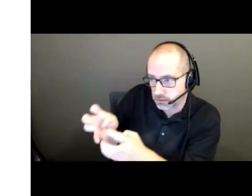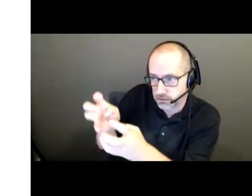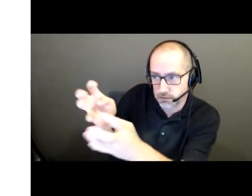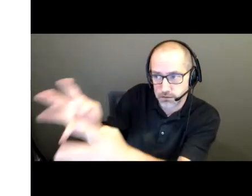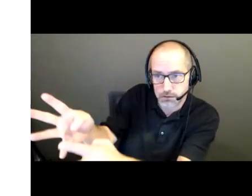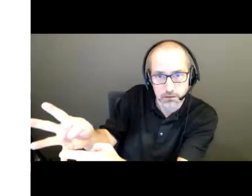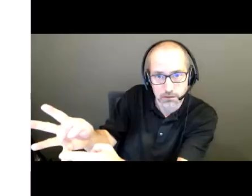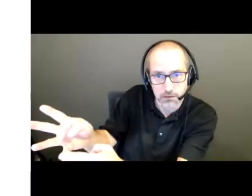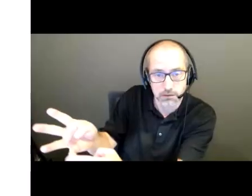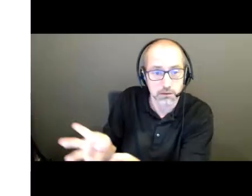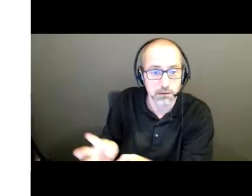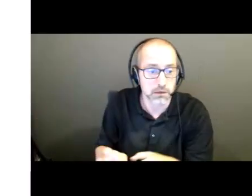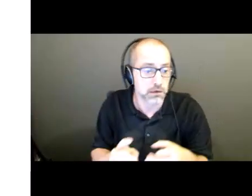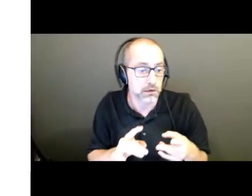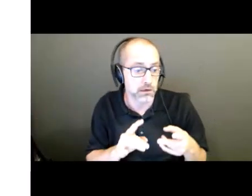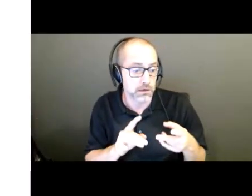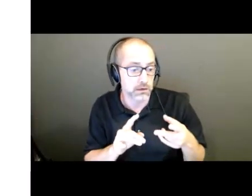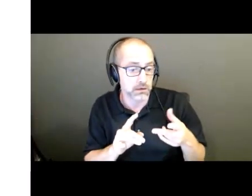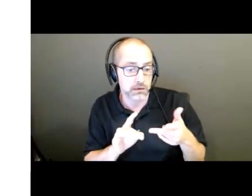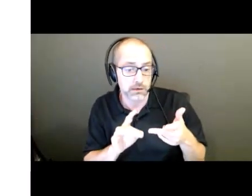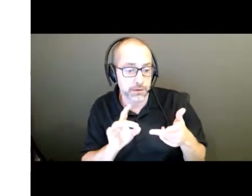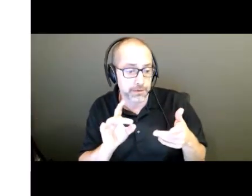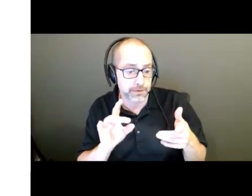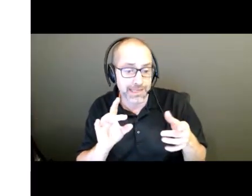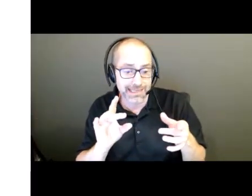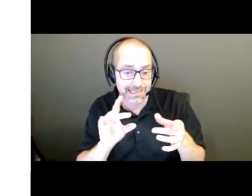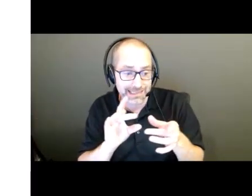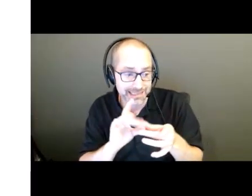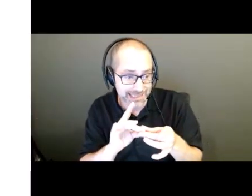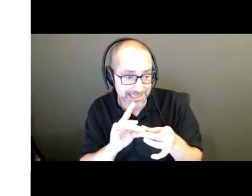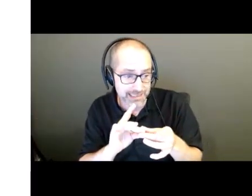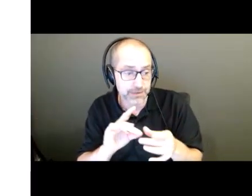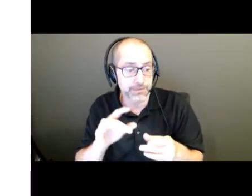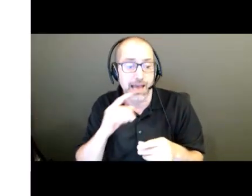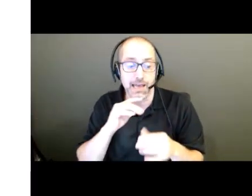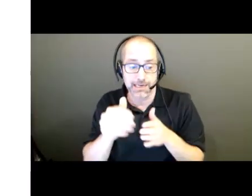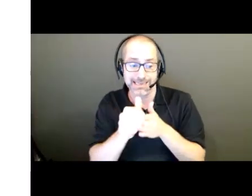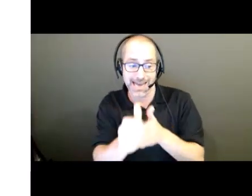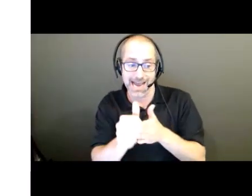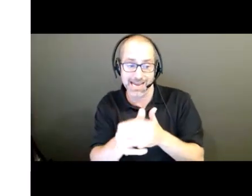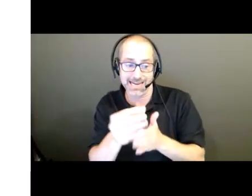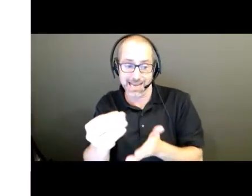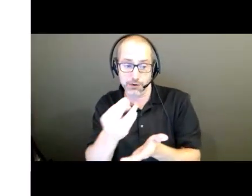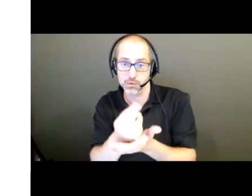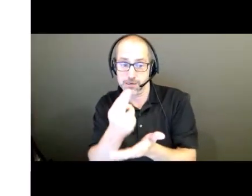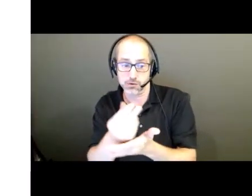The link Guidance and Resources provides a comprehensive user guide for applying for